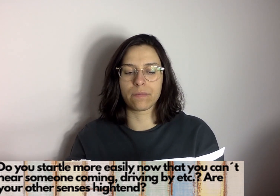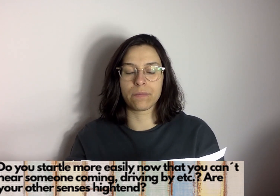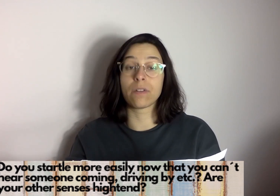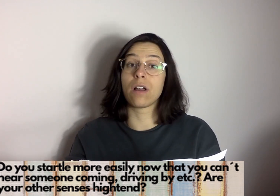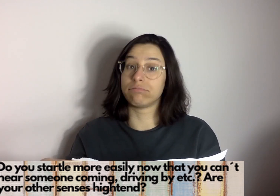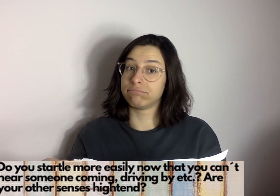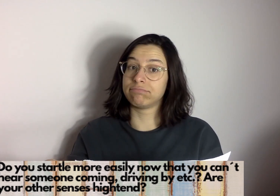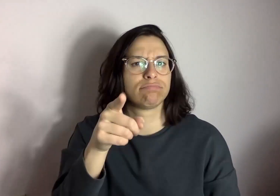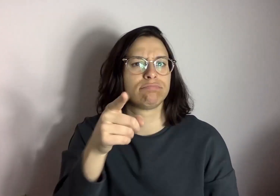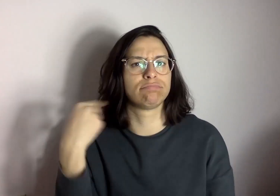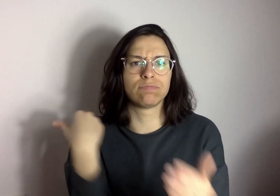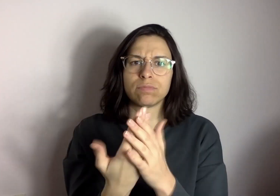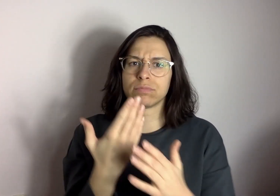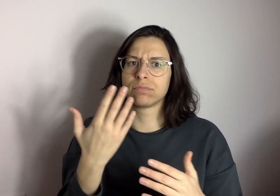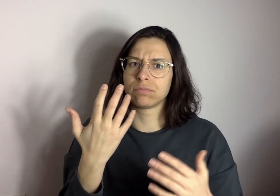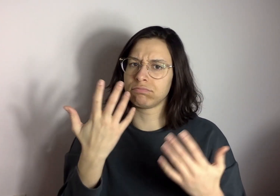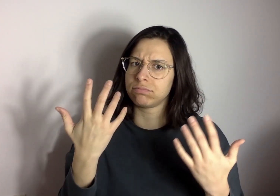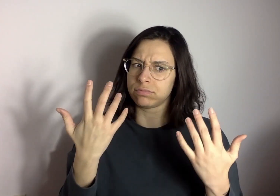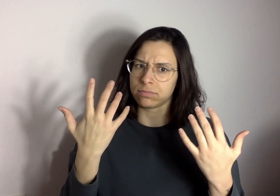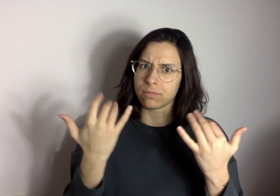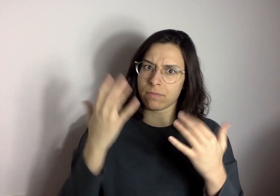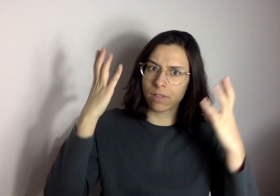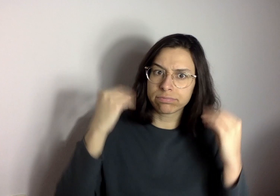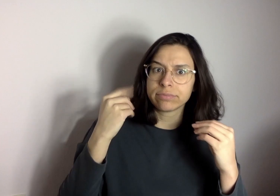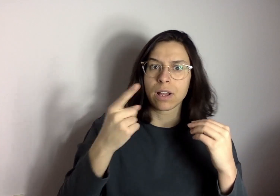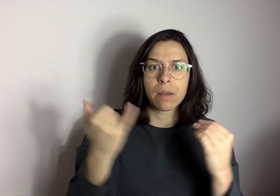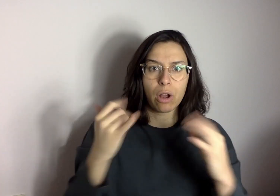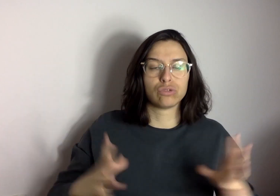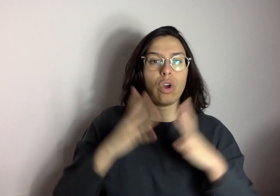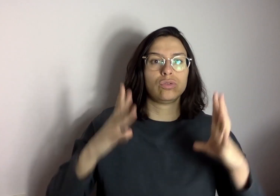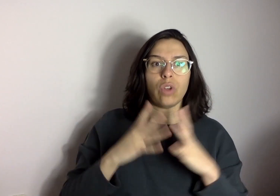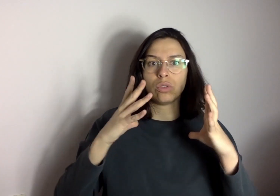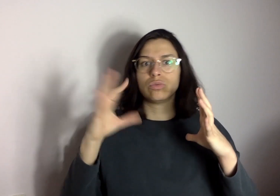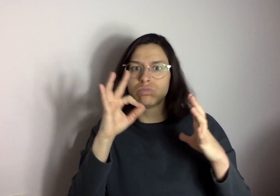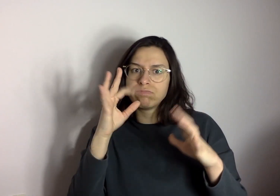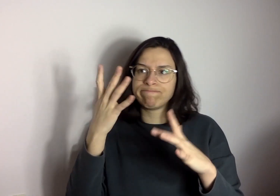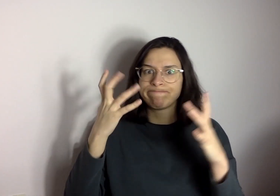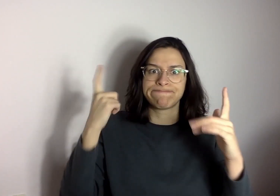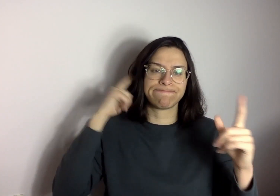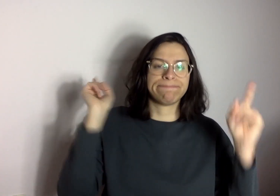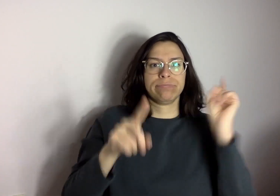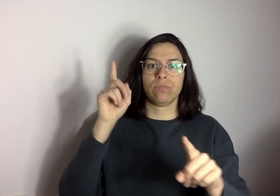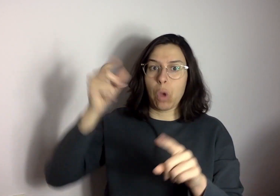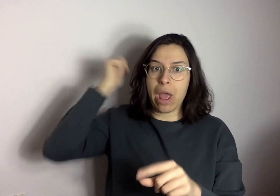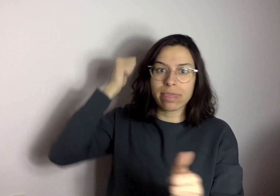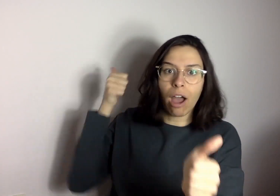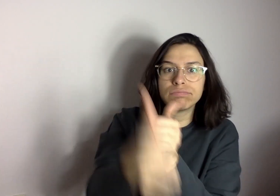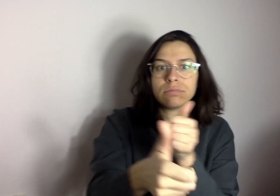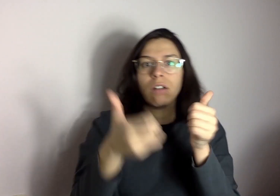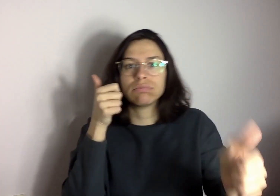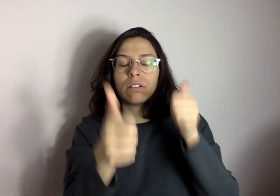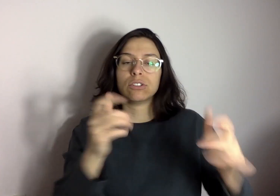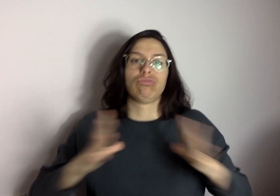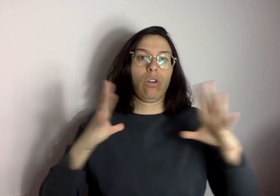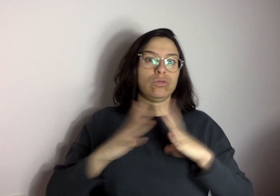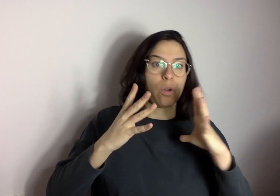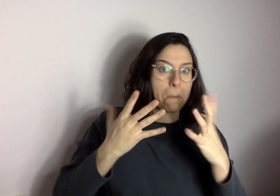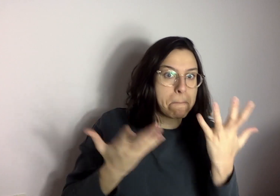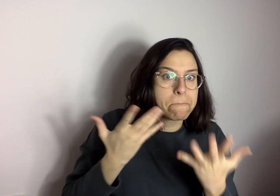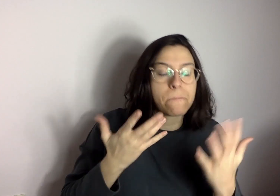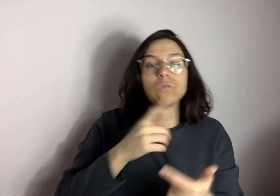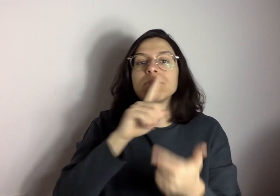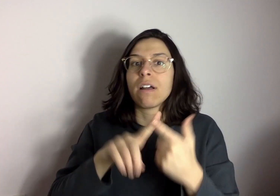Now that you are deaf do you startle more easily when people suddenly walk by or bicycle drive by